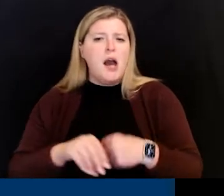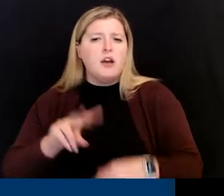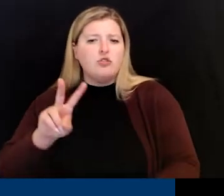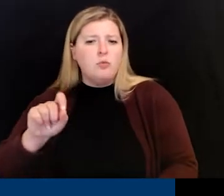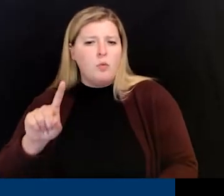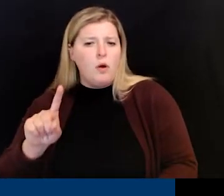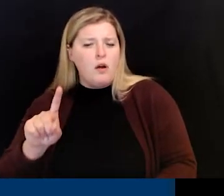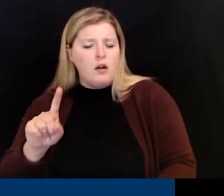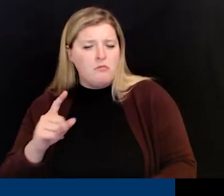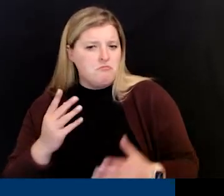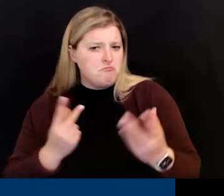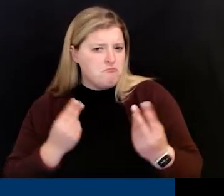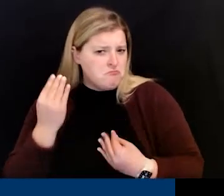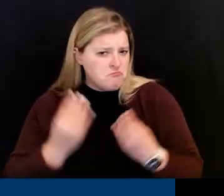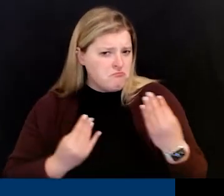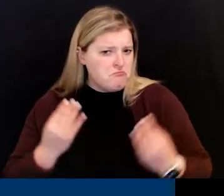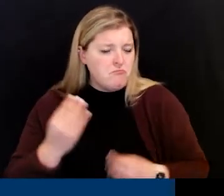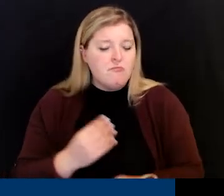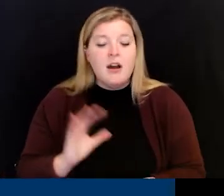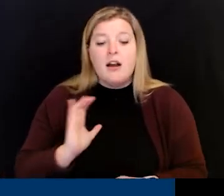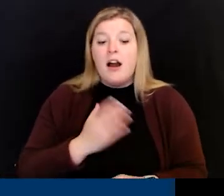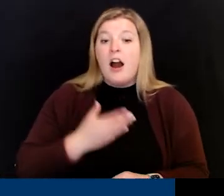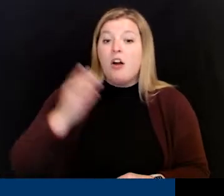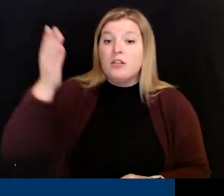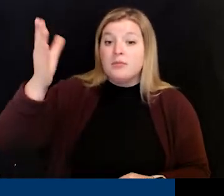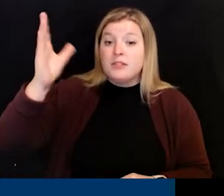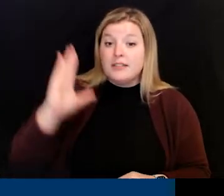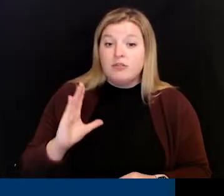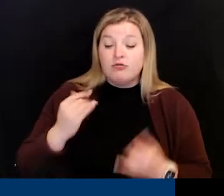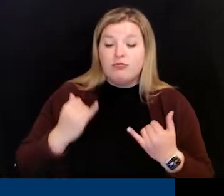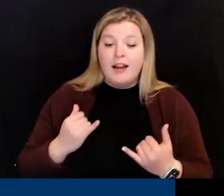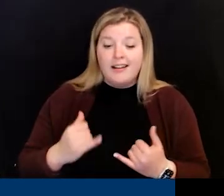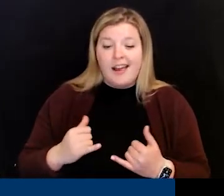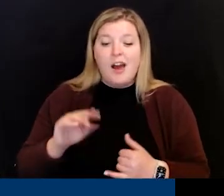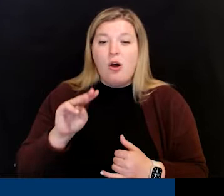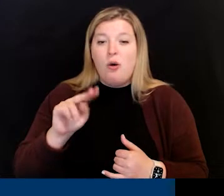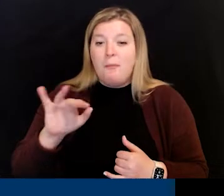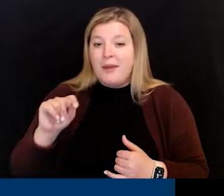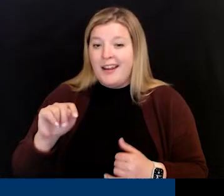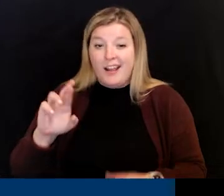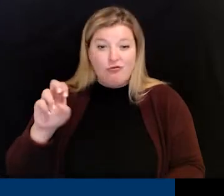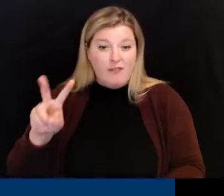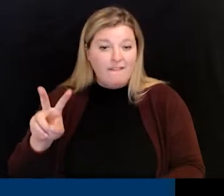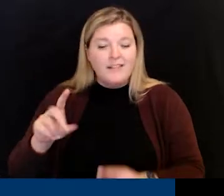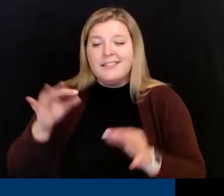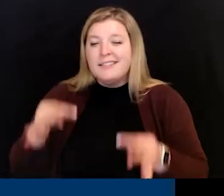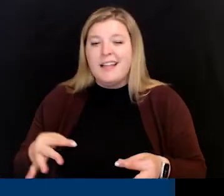Our speakers are going to talk about how MNIT at Revenue decided not to wait for that and their experiences